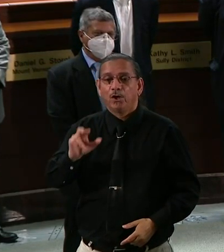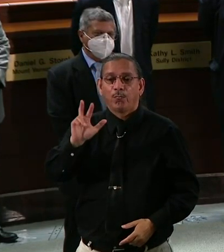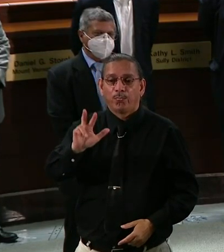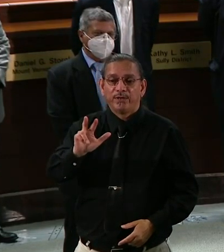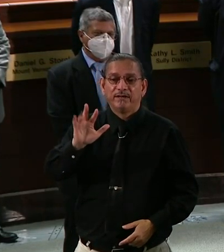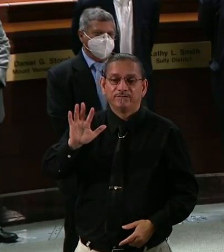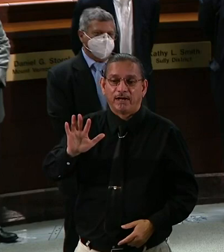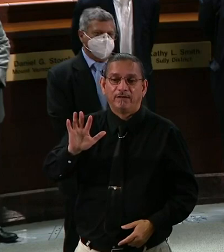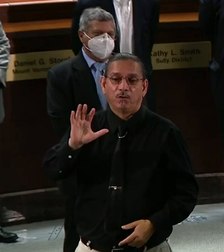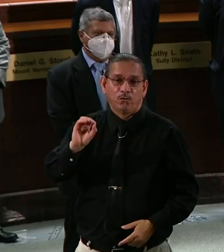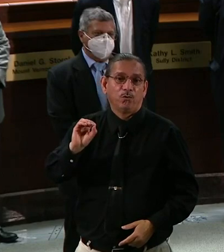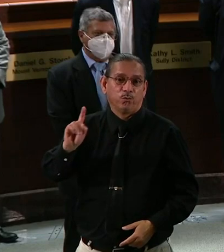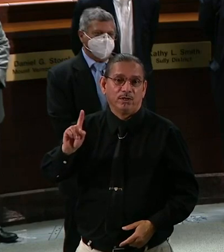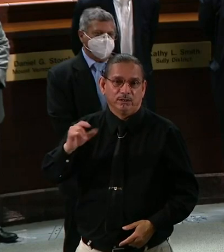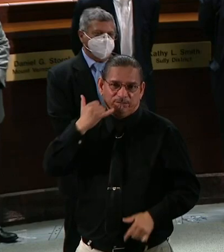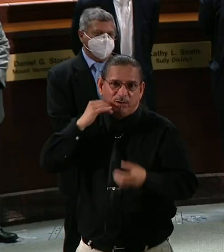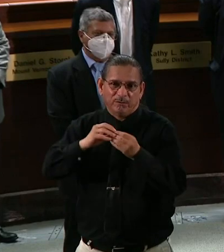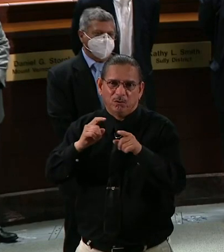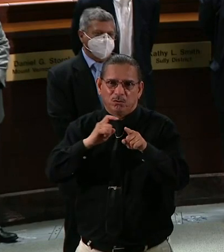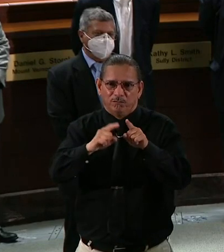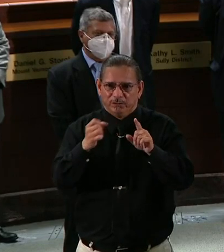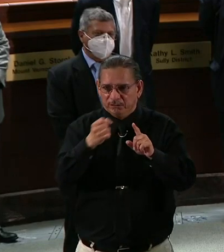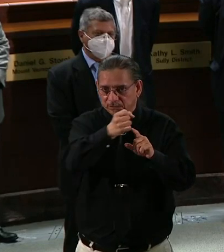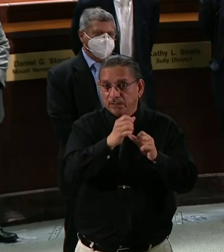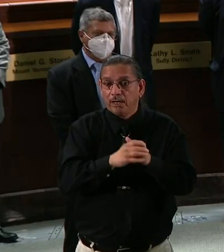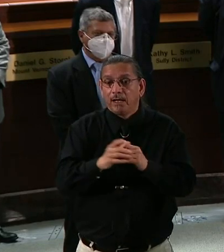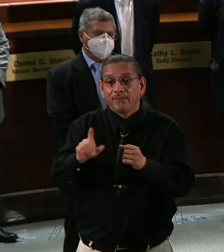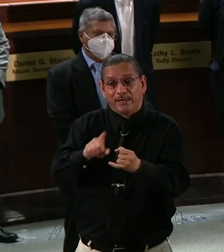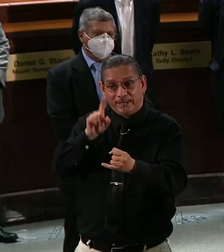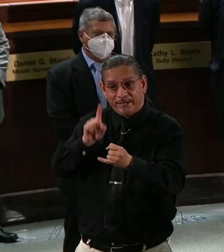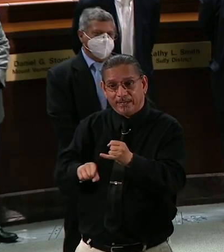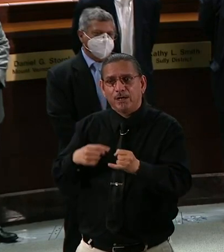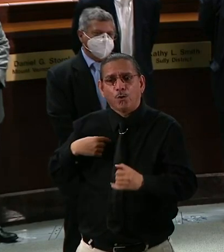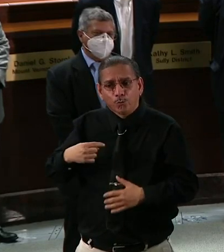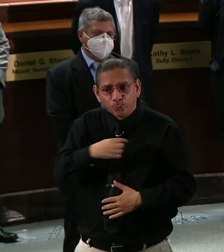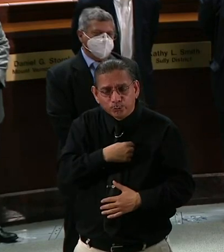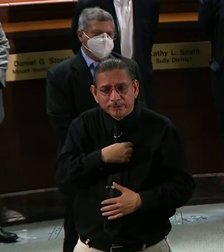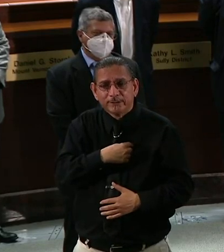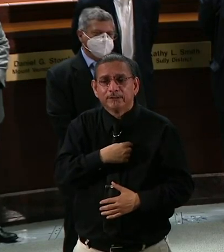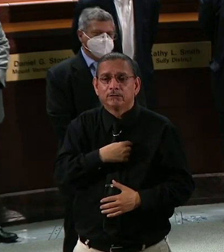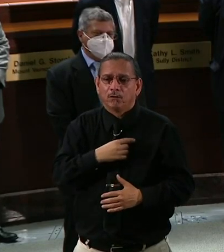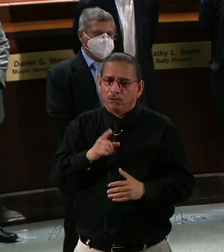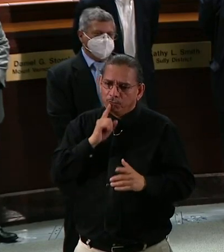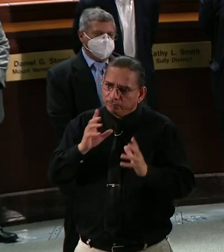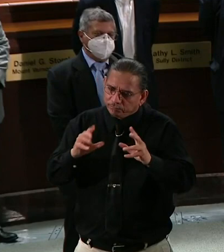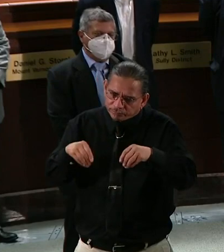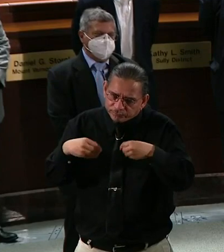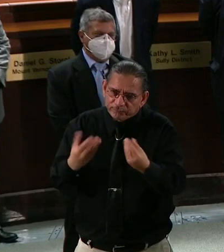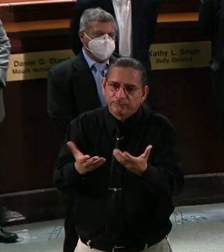DOES SAY SEE IT THERE. TODAY'S